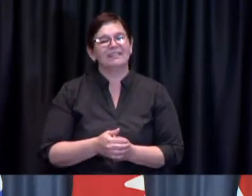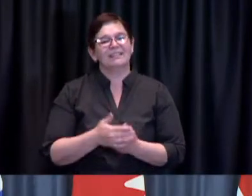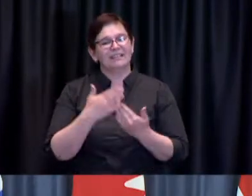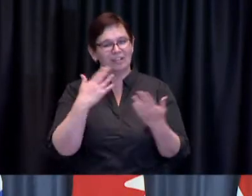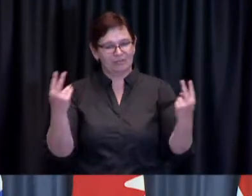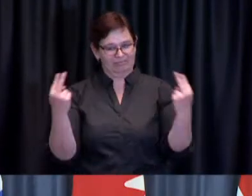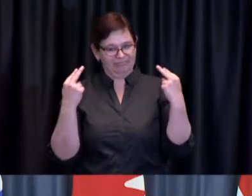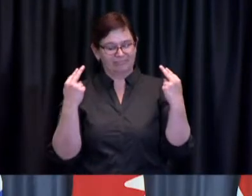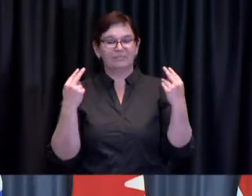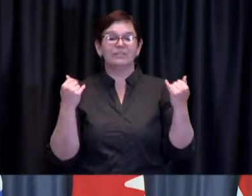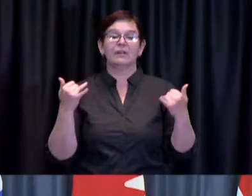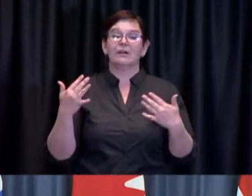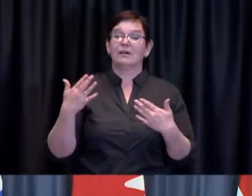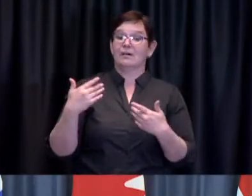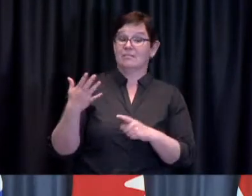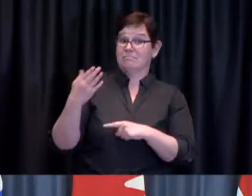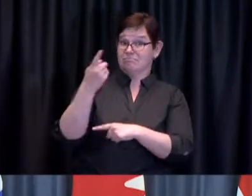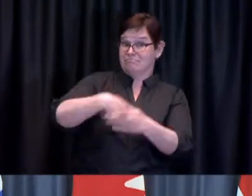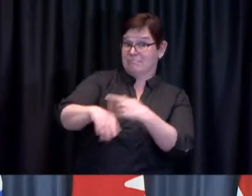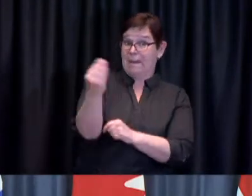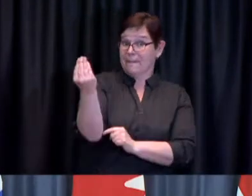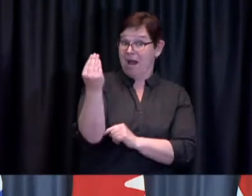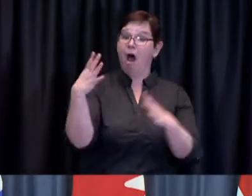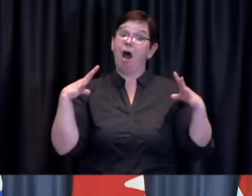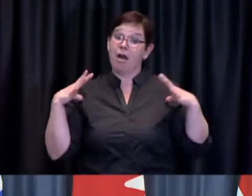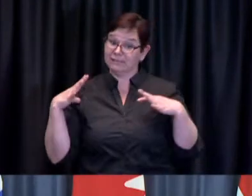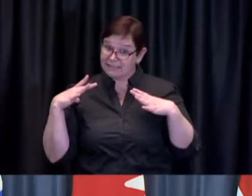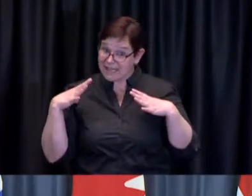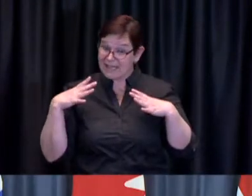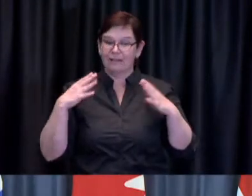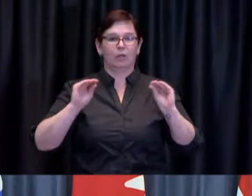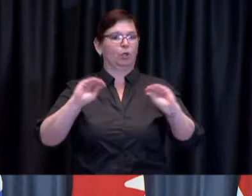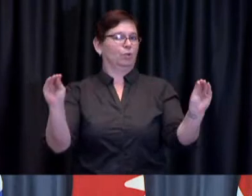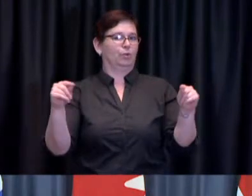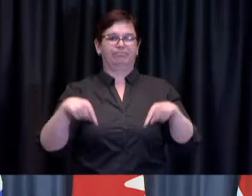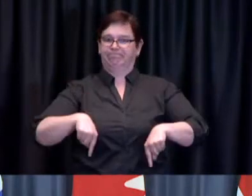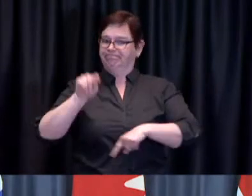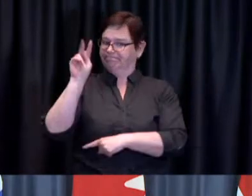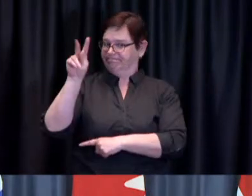because Monday is Victoria day there will be no briefing the next schedule briefing will be one